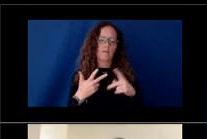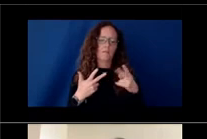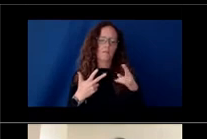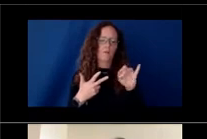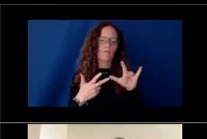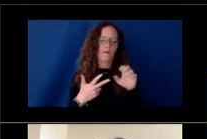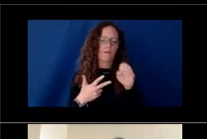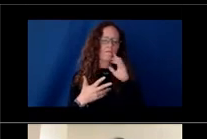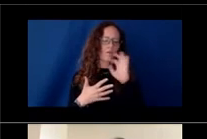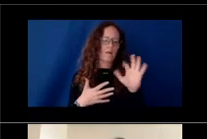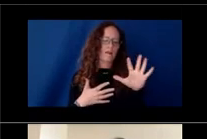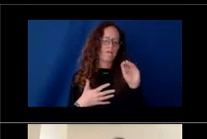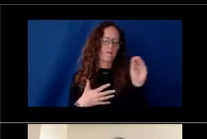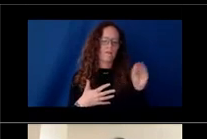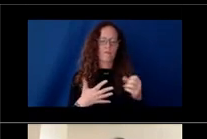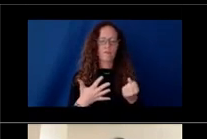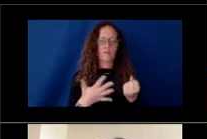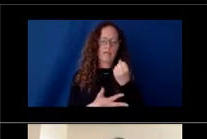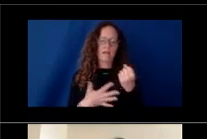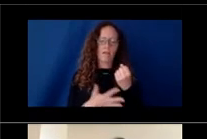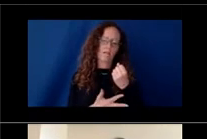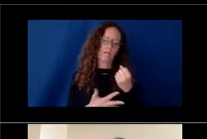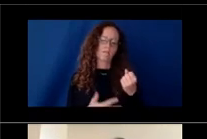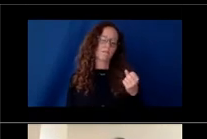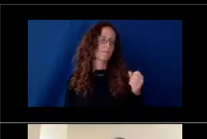Again, we recommend that anyone who's interested in that should reach out to their local Weather